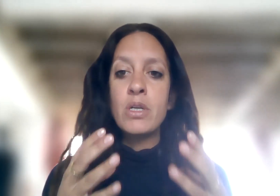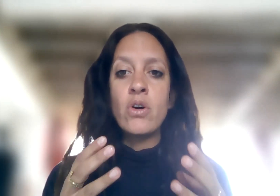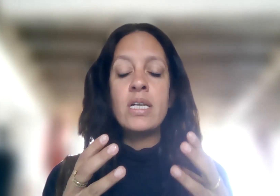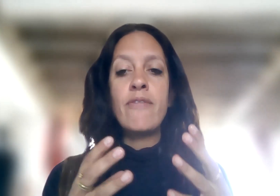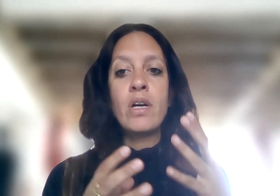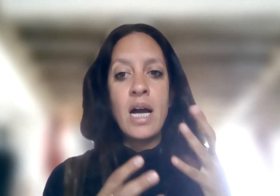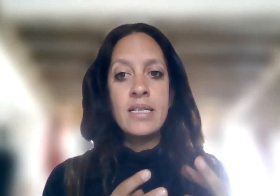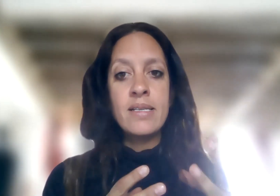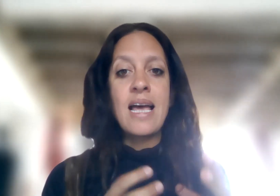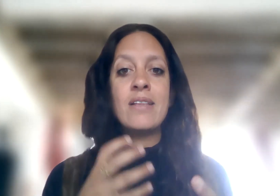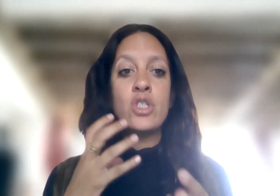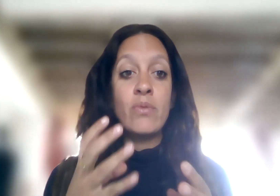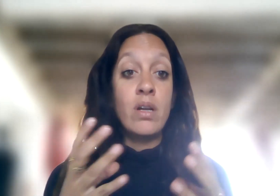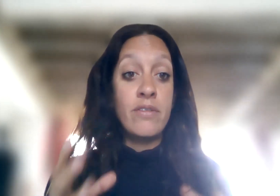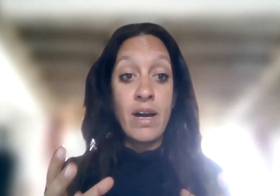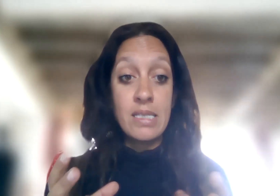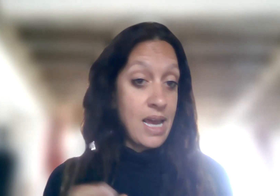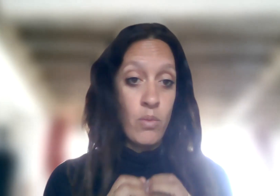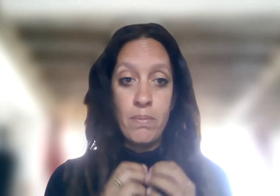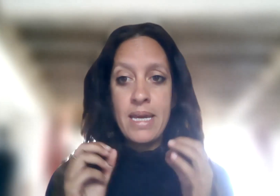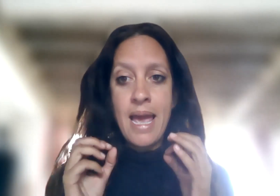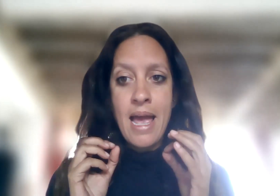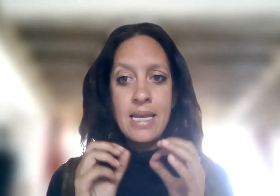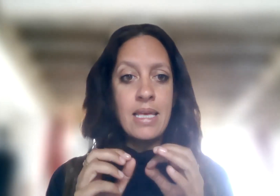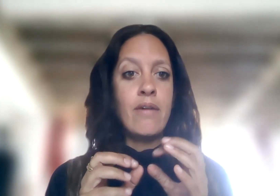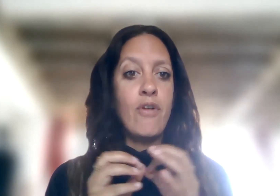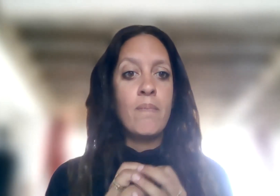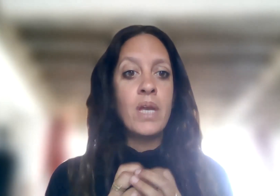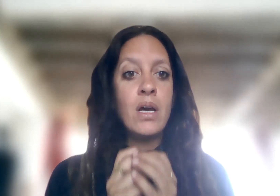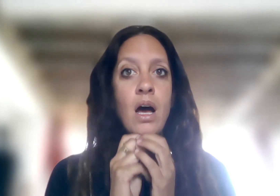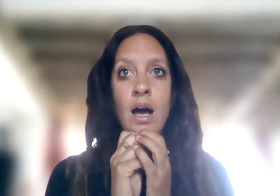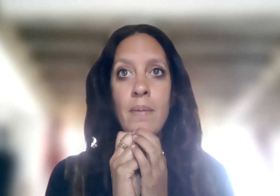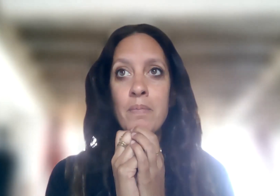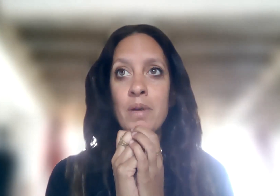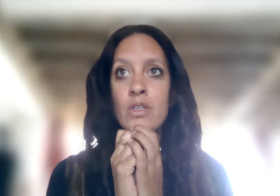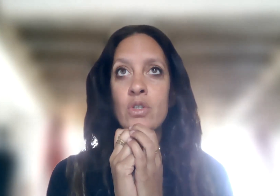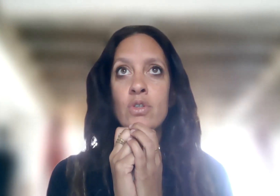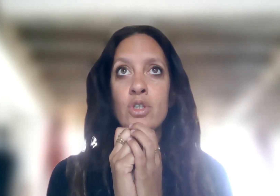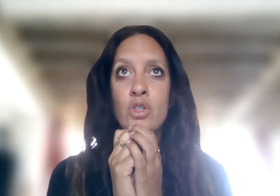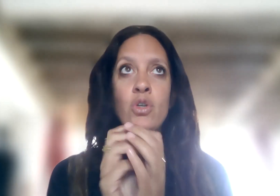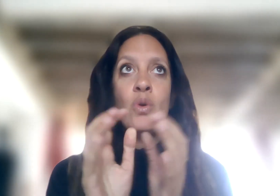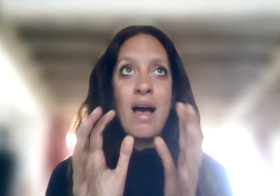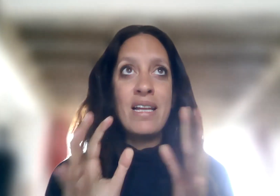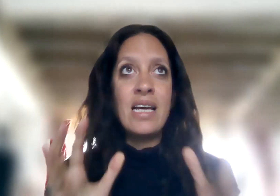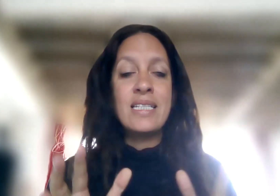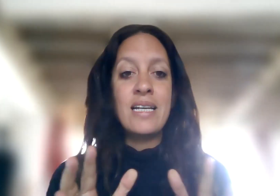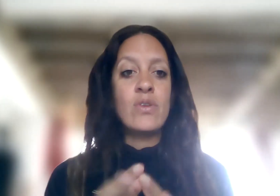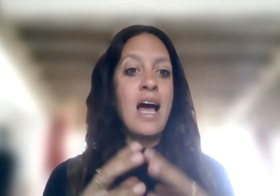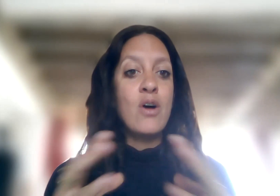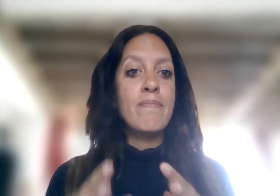the majority, they're coming from country offices. Now, what we see in the requests, it is the majority of guidance and